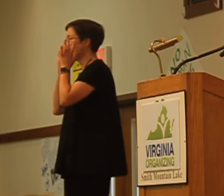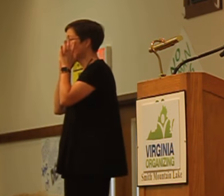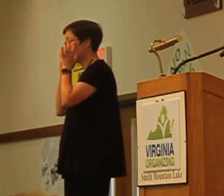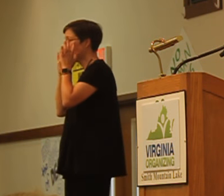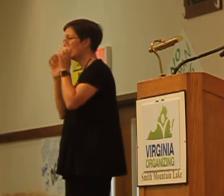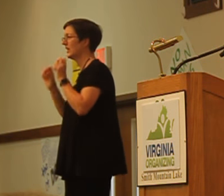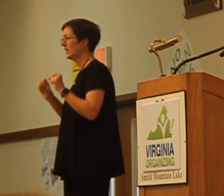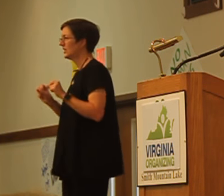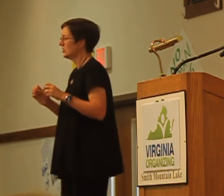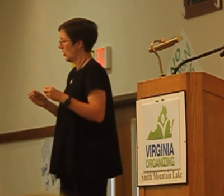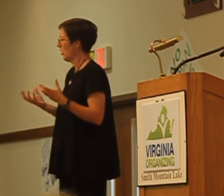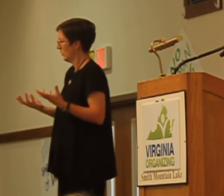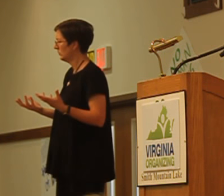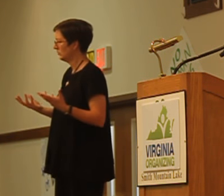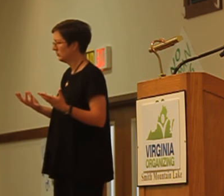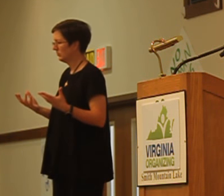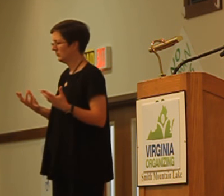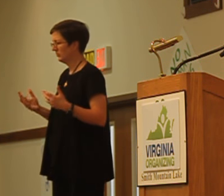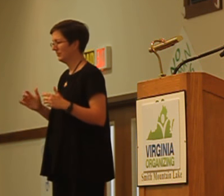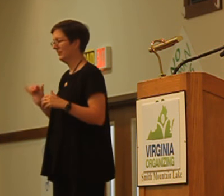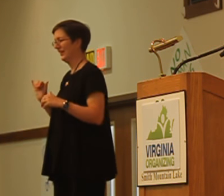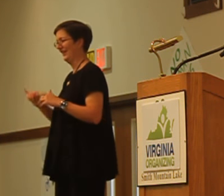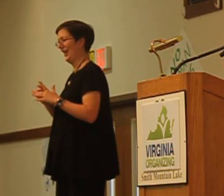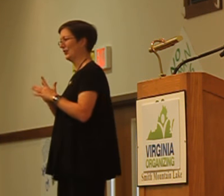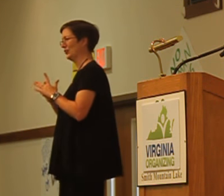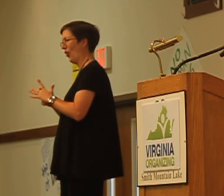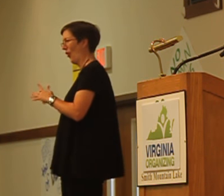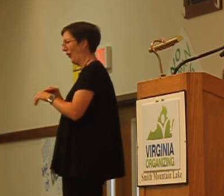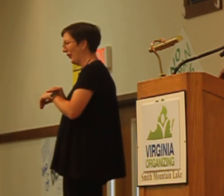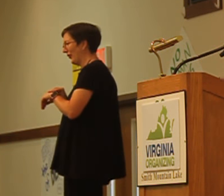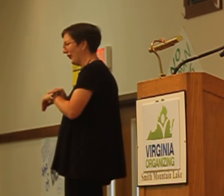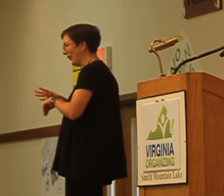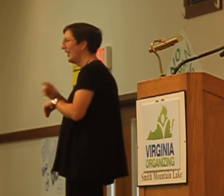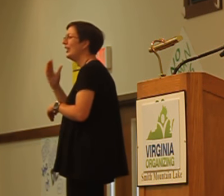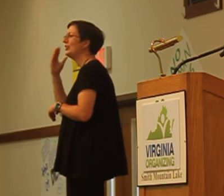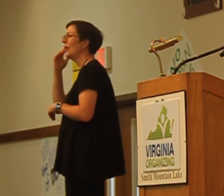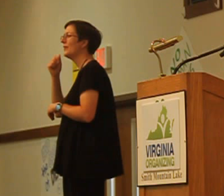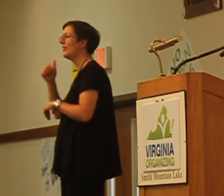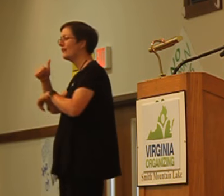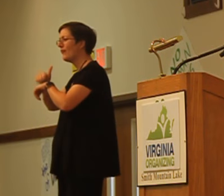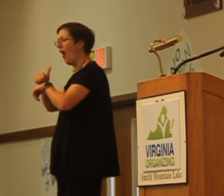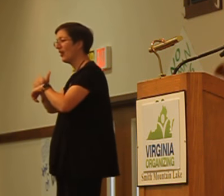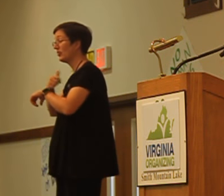So we have the effects of a pebble we're dropping into a pond.